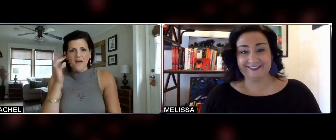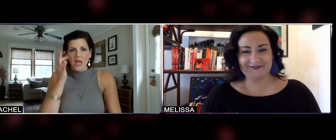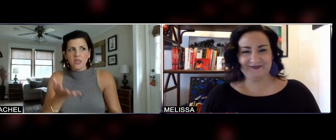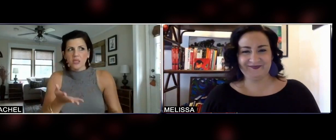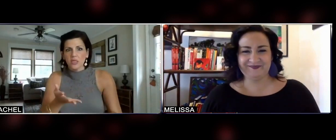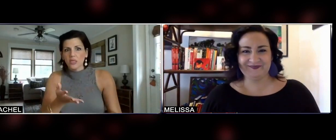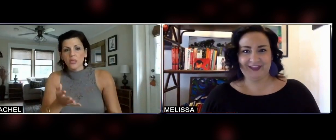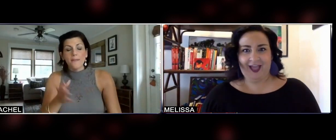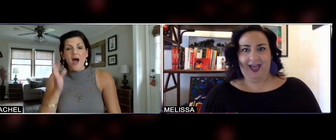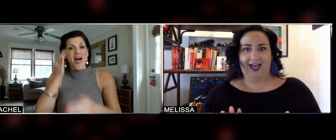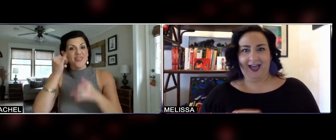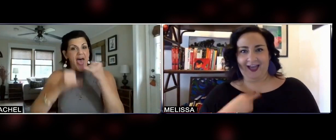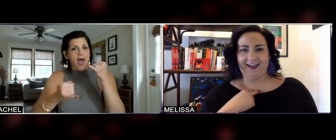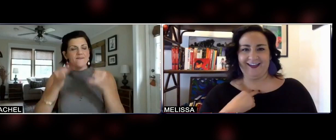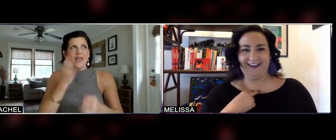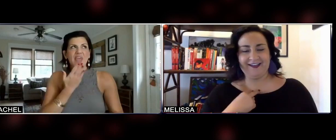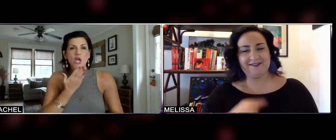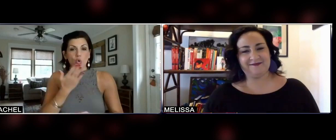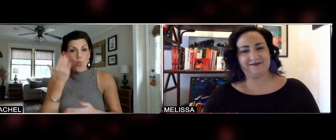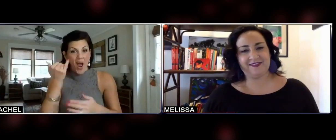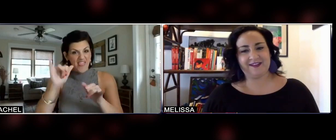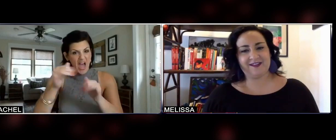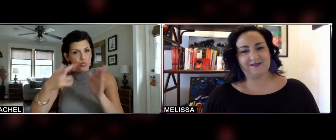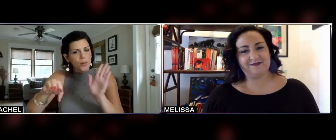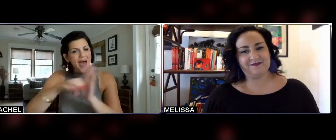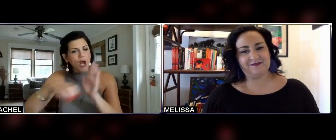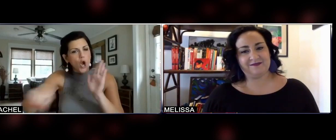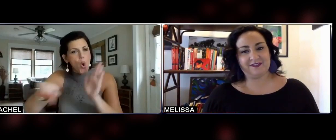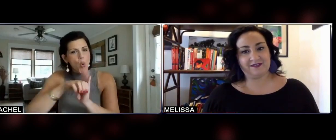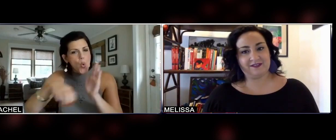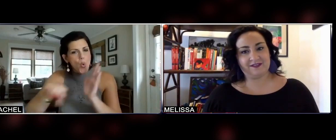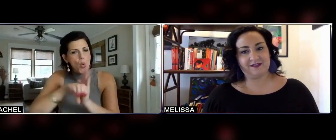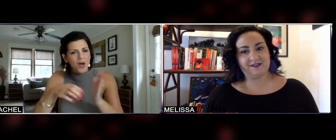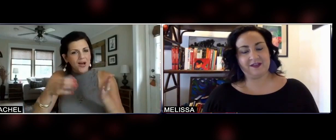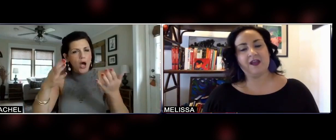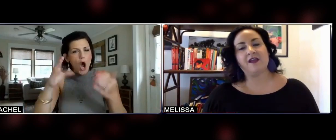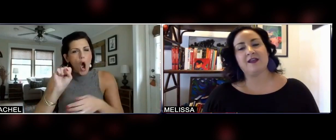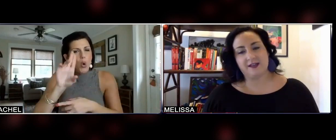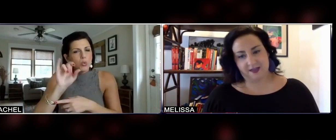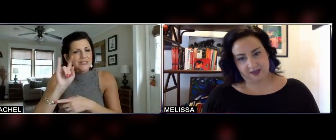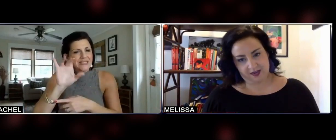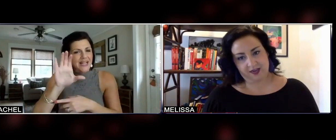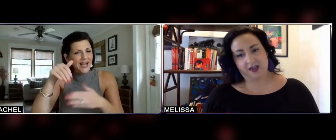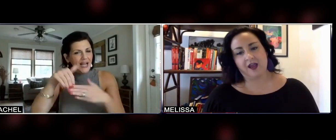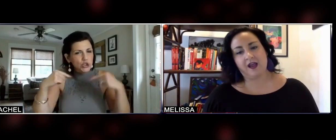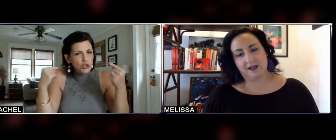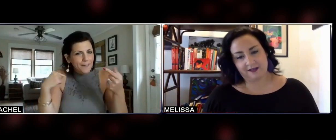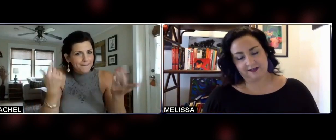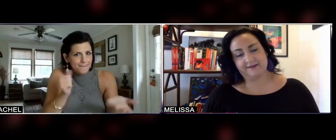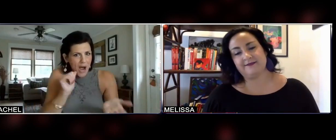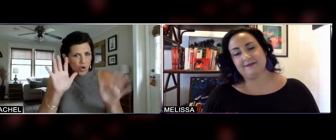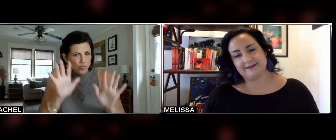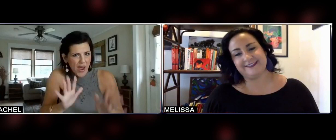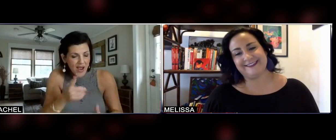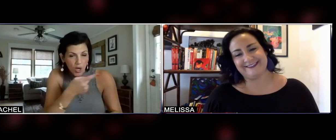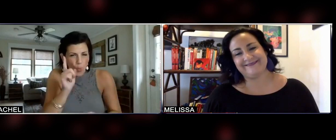Faith was thankful in the end because there was an echo in that room. The acoustics in that gym weren't that great.